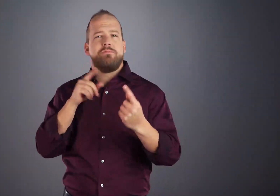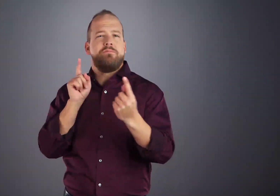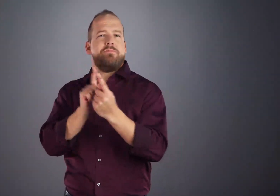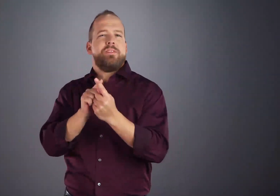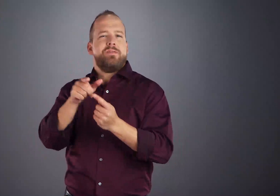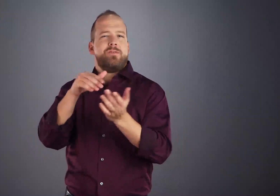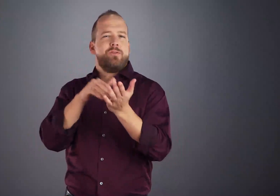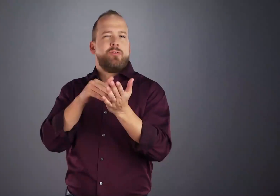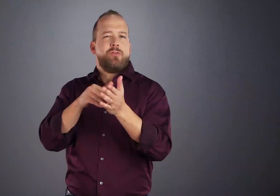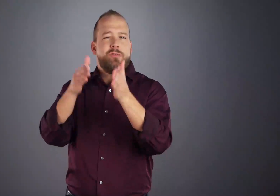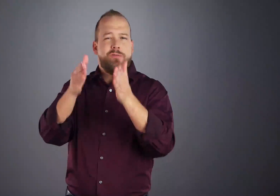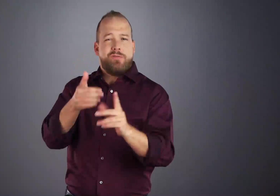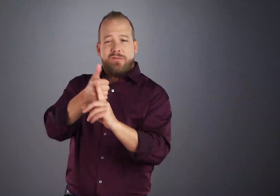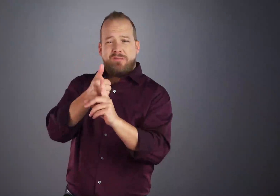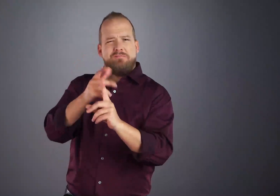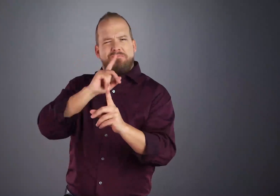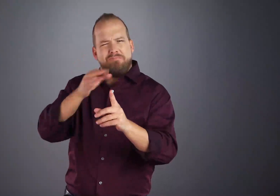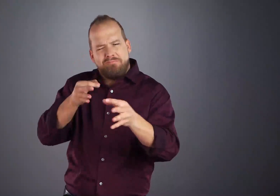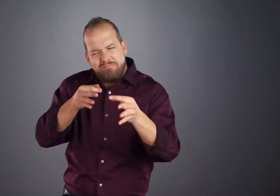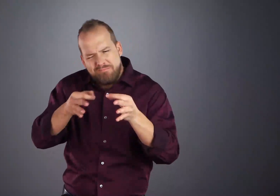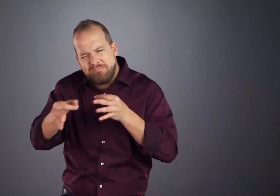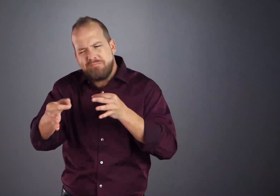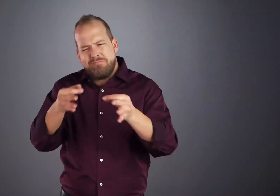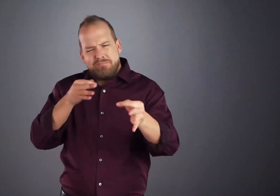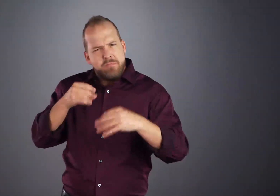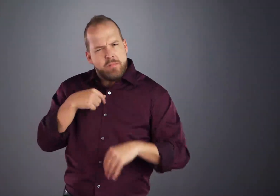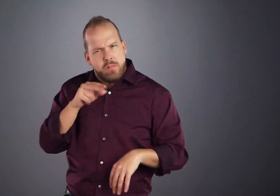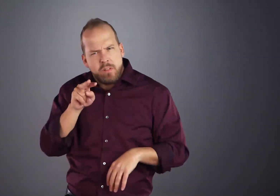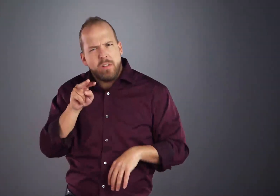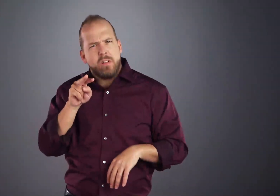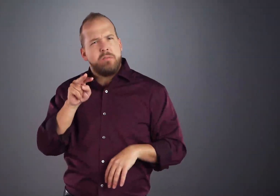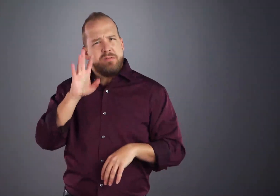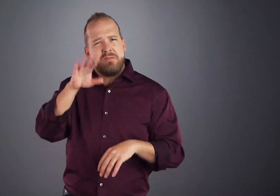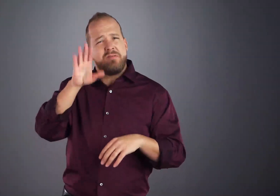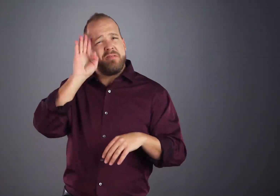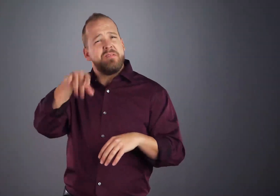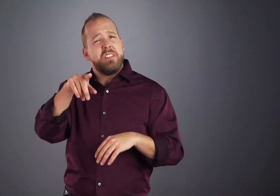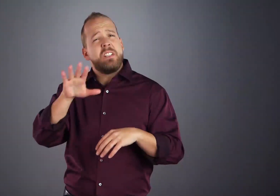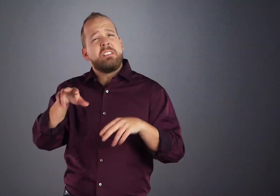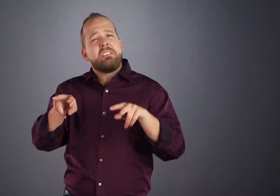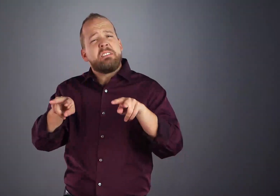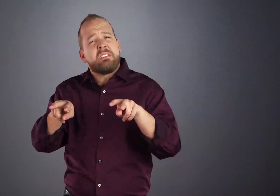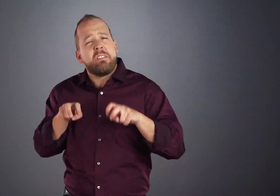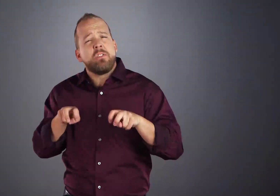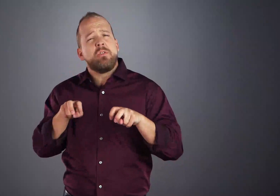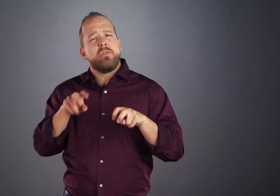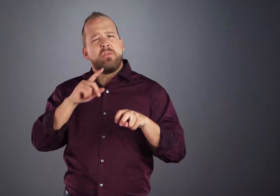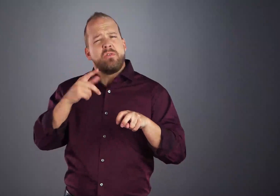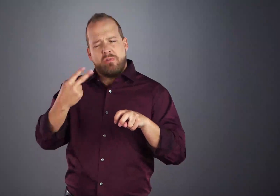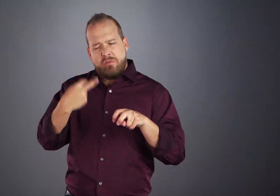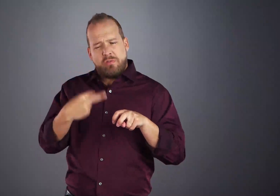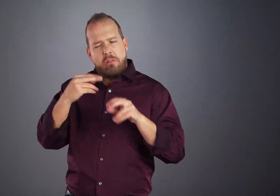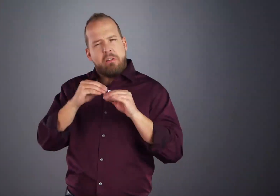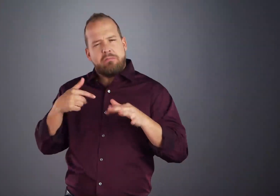Best of all, I met a kind doctor who explained that though certainly selfish and foolish,